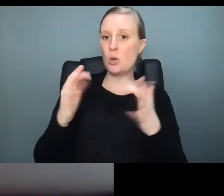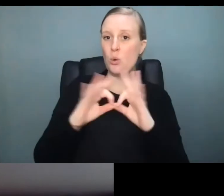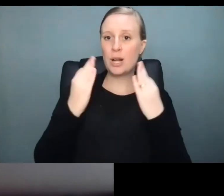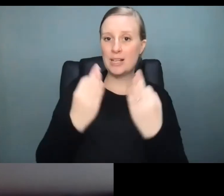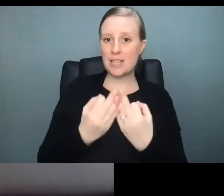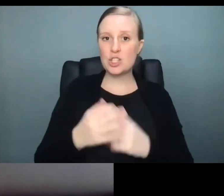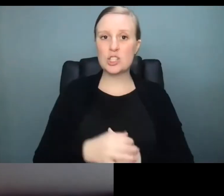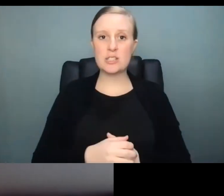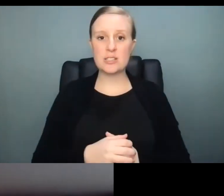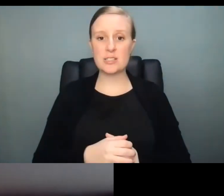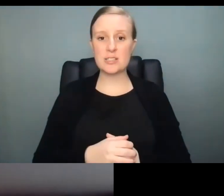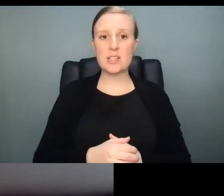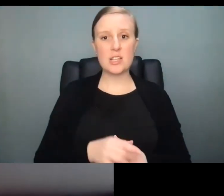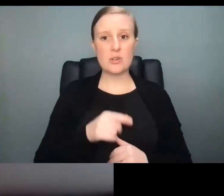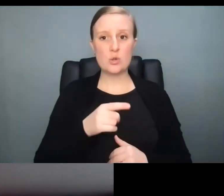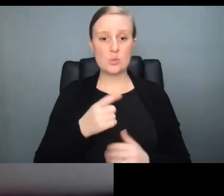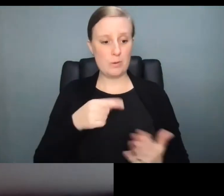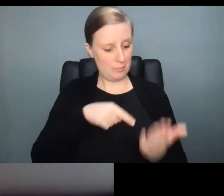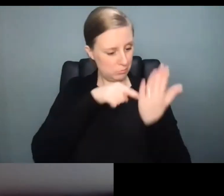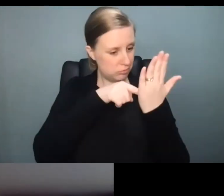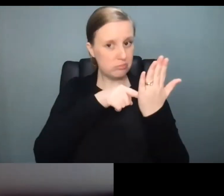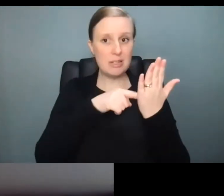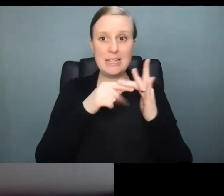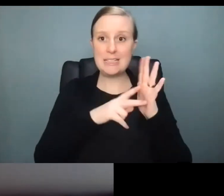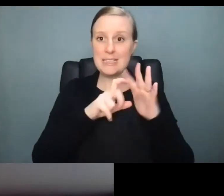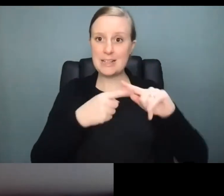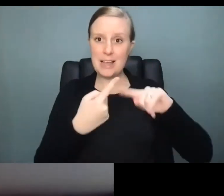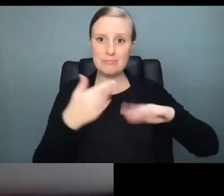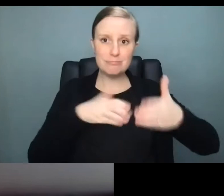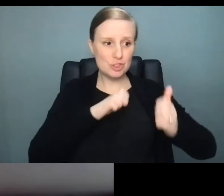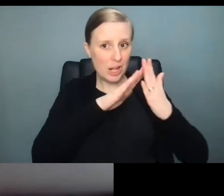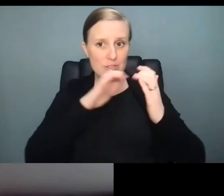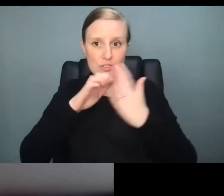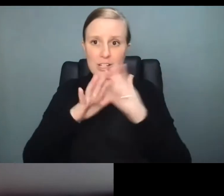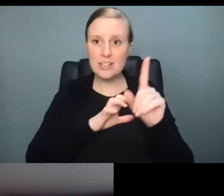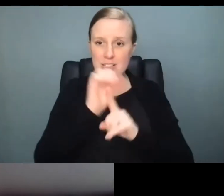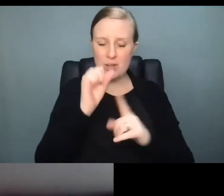the Index identifies. So, as we begin, let's first learn a little bit about some of the